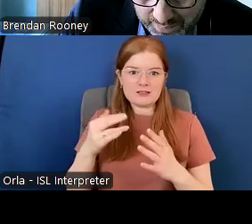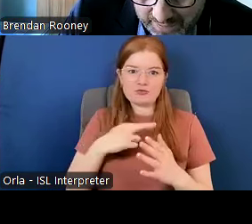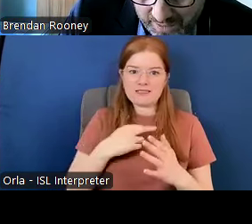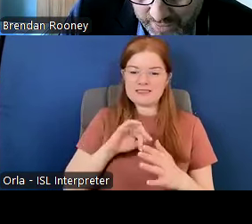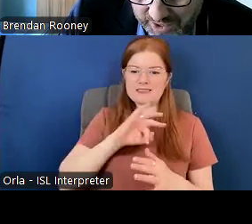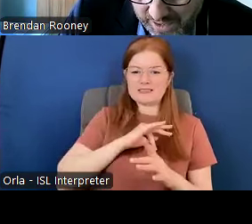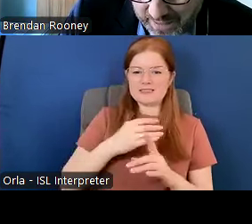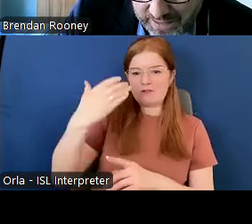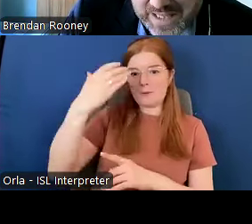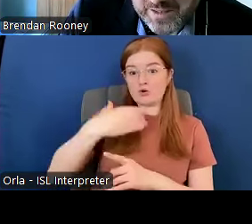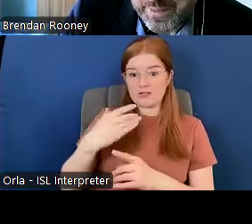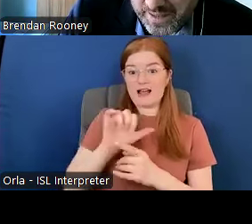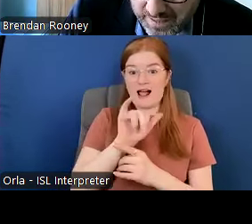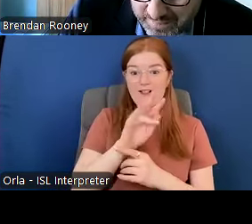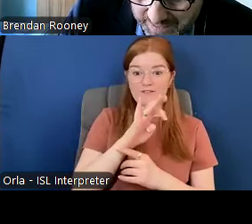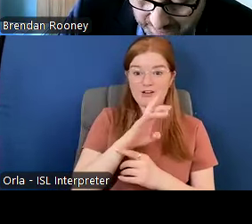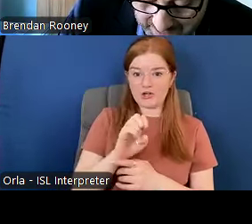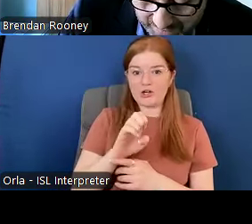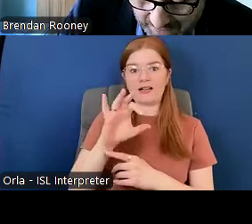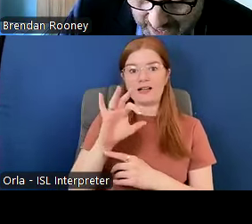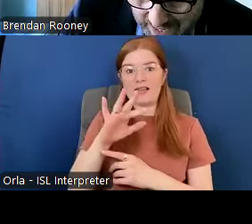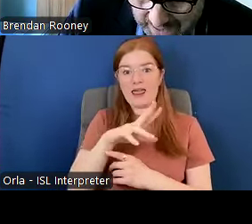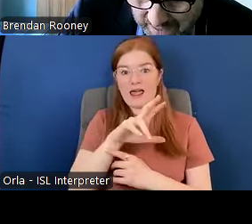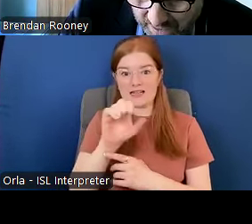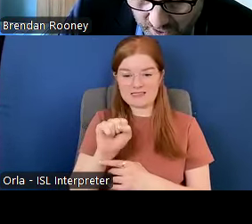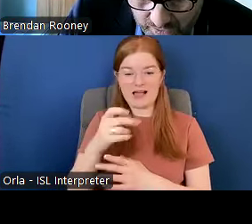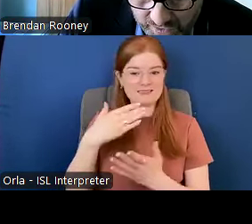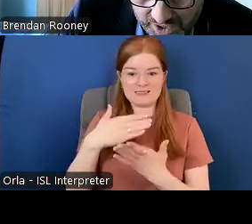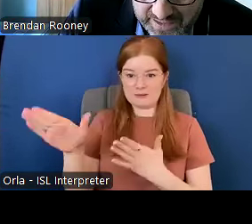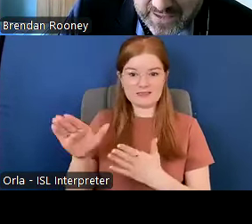discipline of which Albert Gleizes had been dismissive and neither Hone nor Jellett